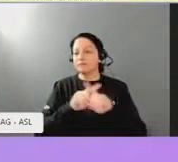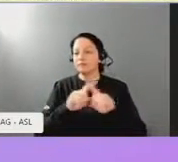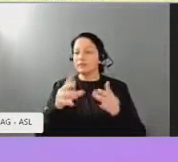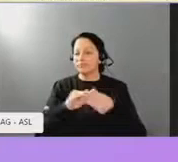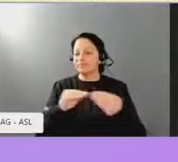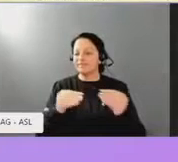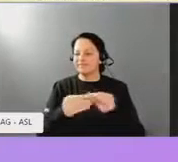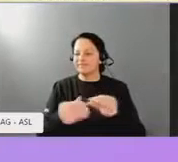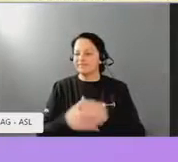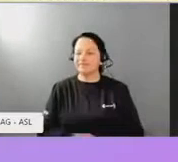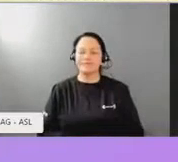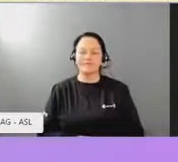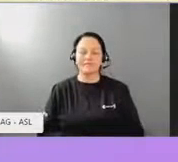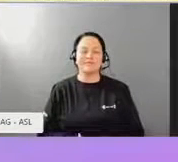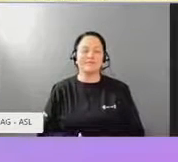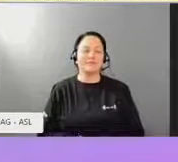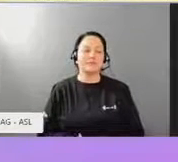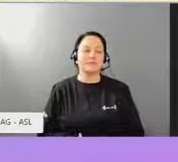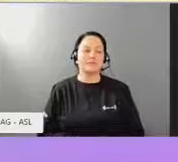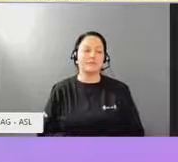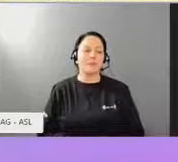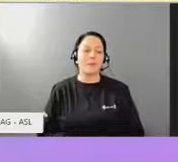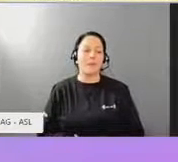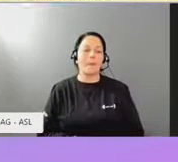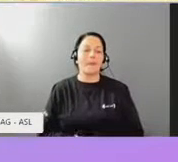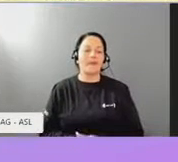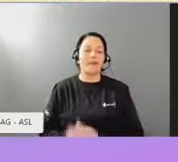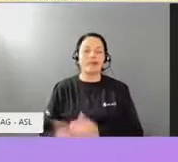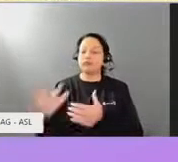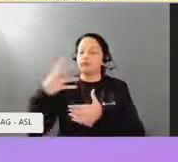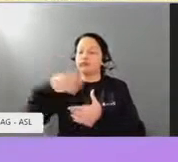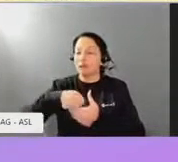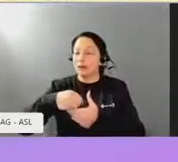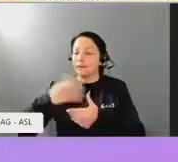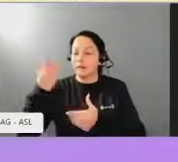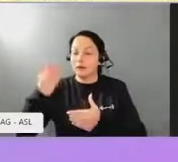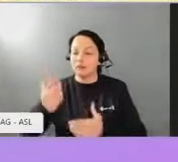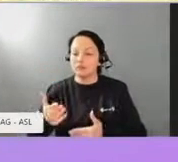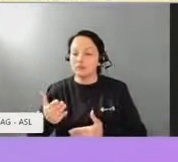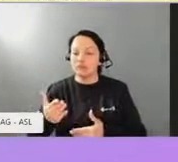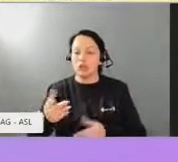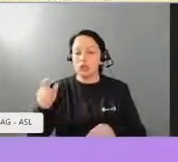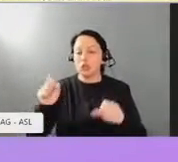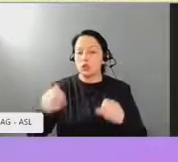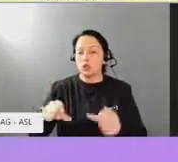be doing things, but how do they get their? How do they make their documents accessible, that's a different